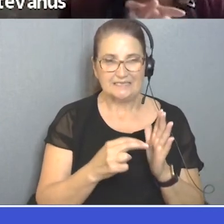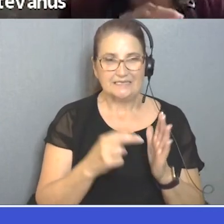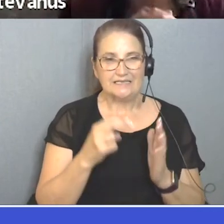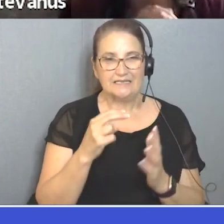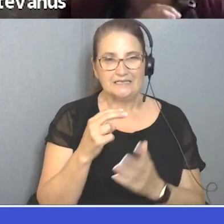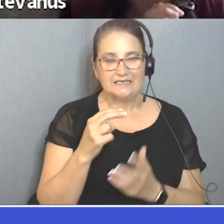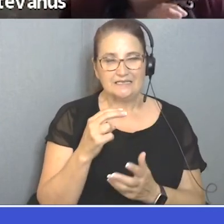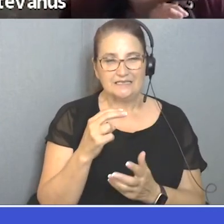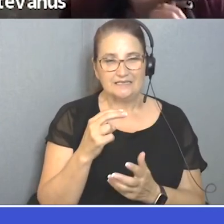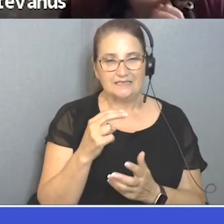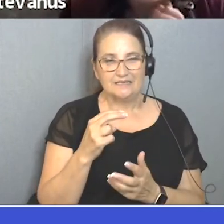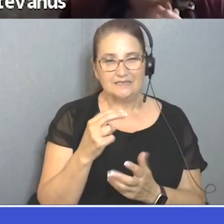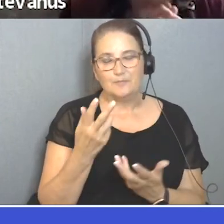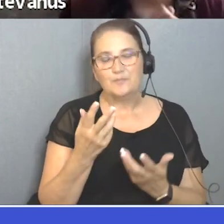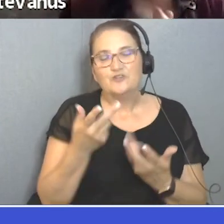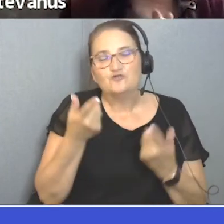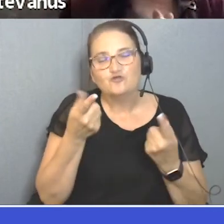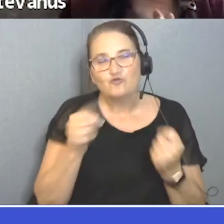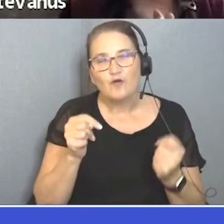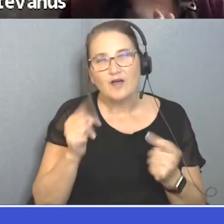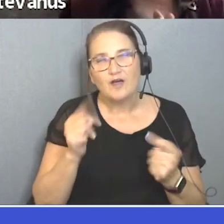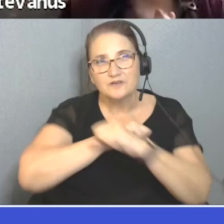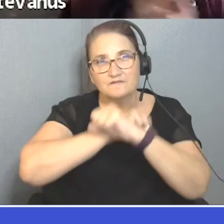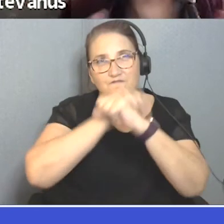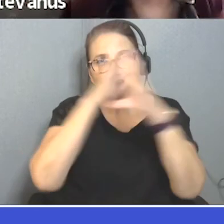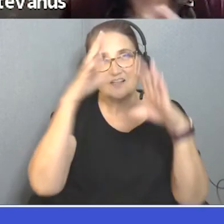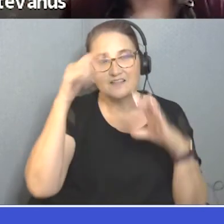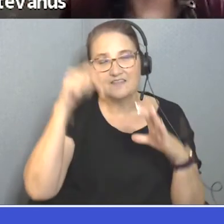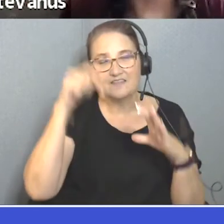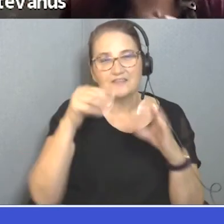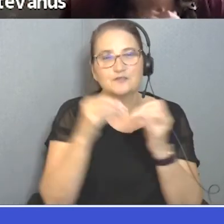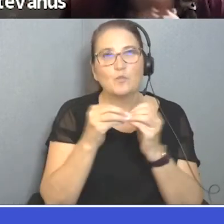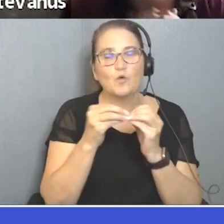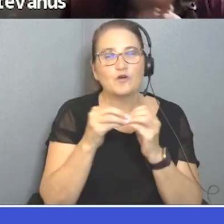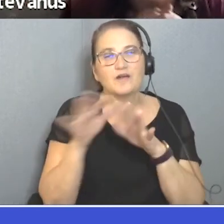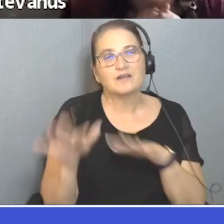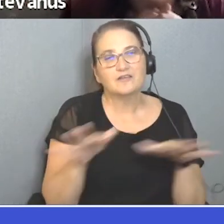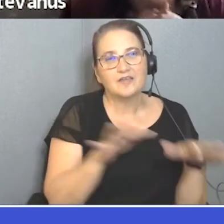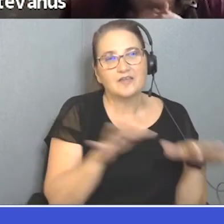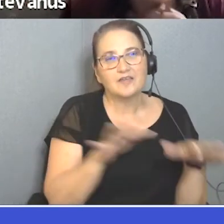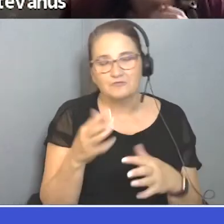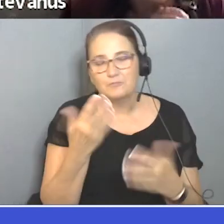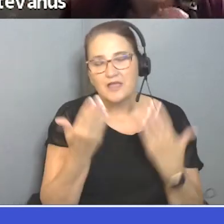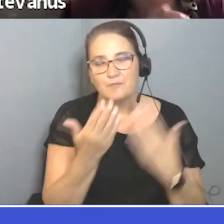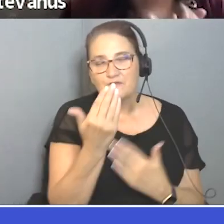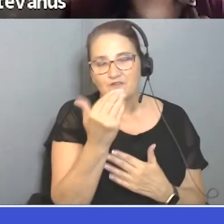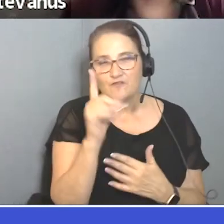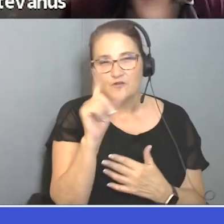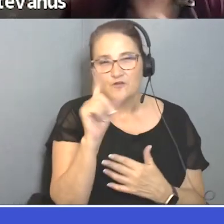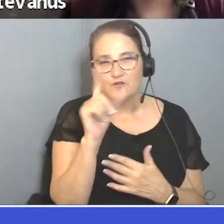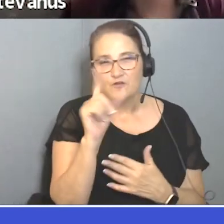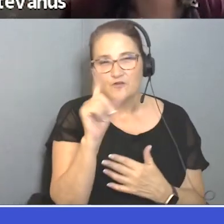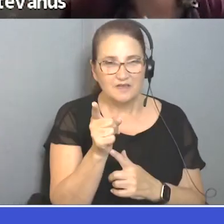of these as even informal. And 15, 25 minutes is usually sufficient.